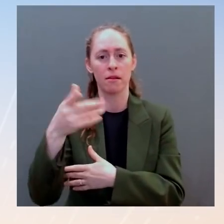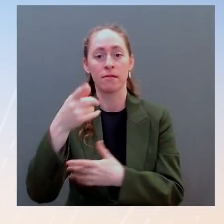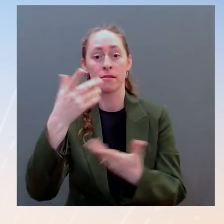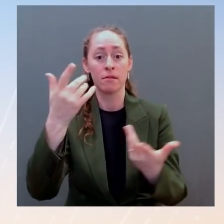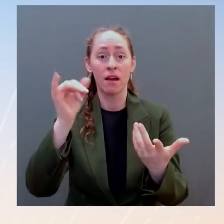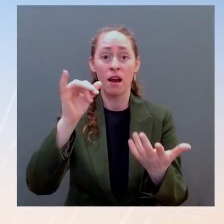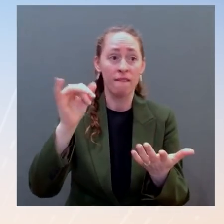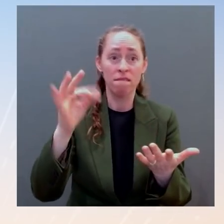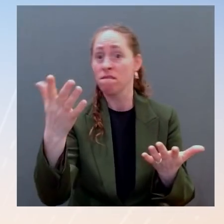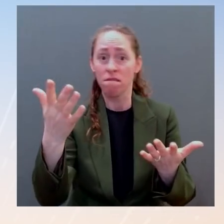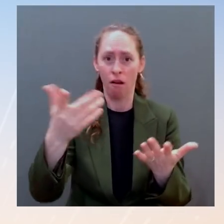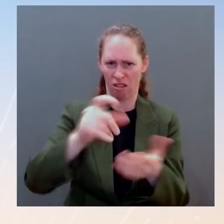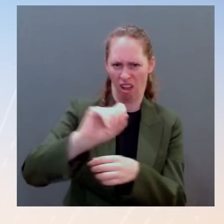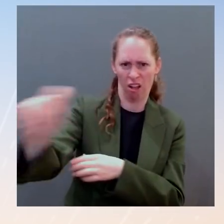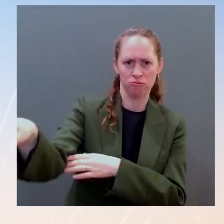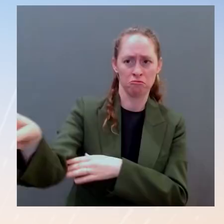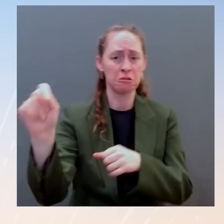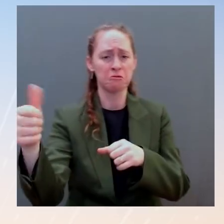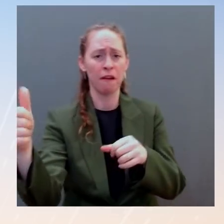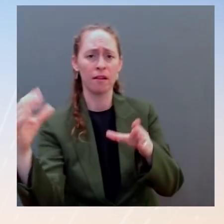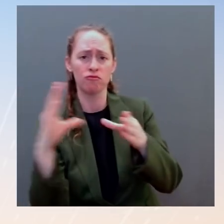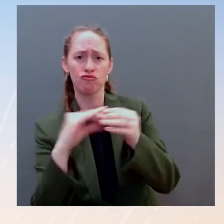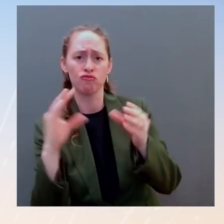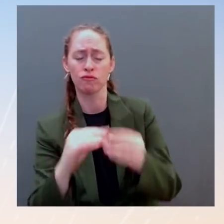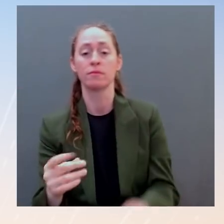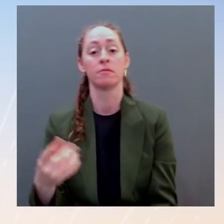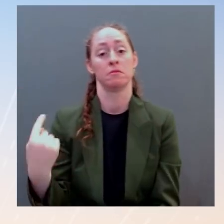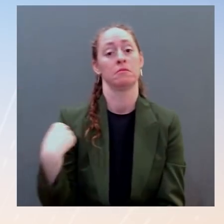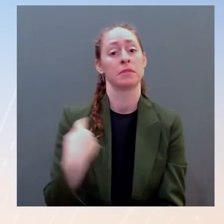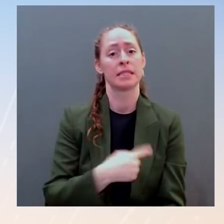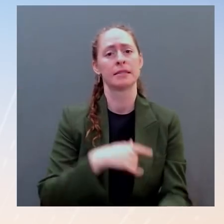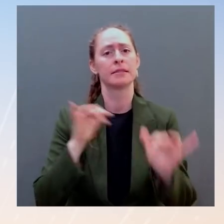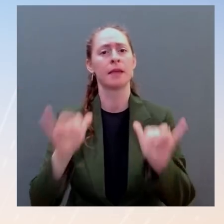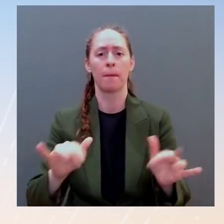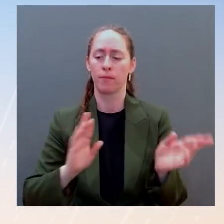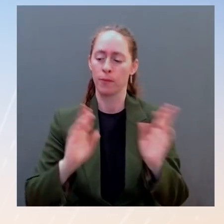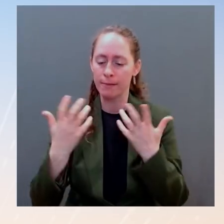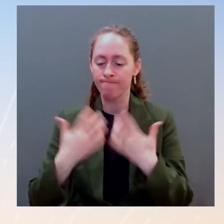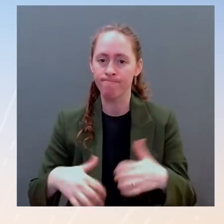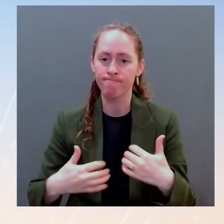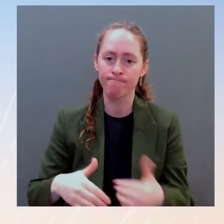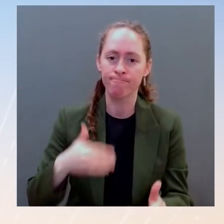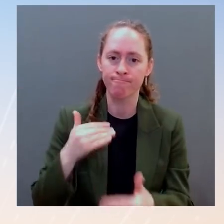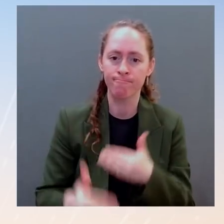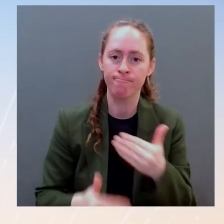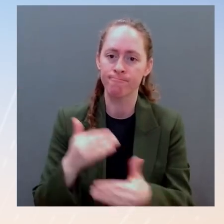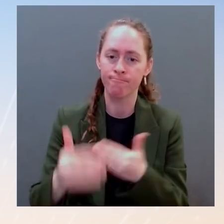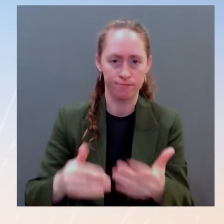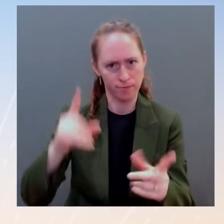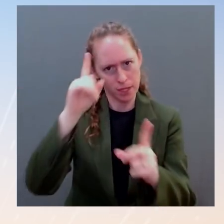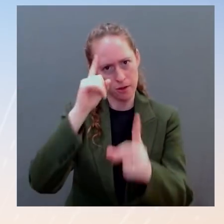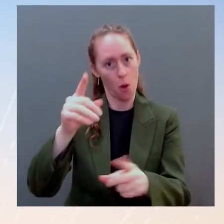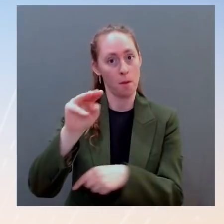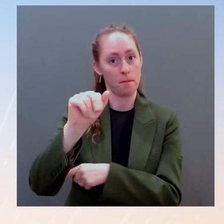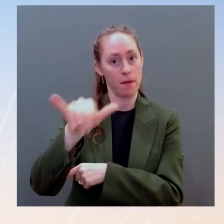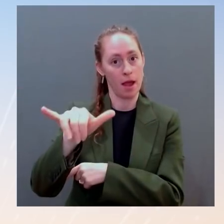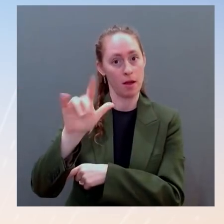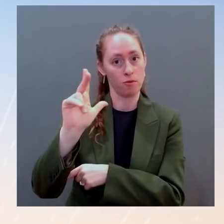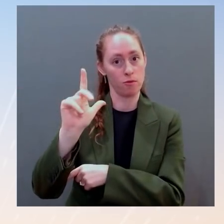to prepare for March -- May 23rd and the im- -- May 23rd and the implementation, and there is a multipart strategy that Secretary Mayorkas